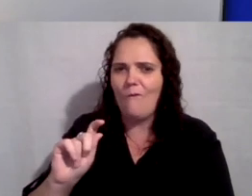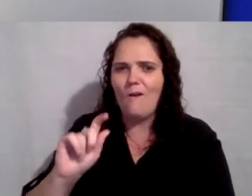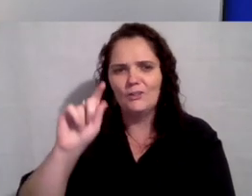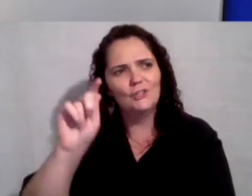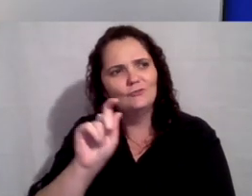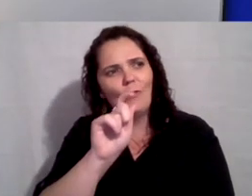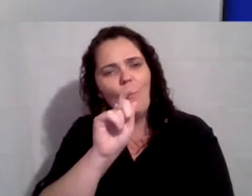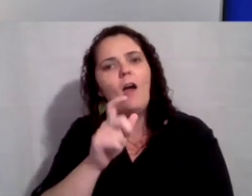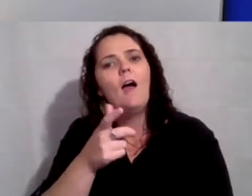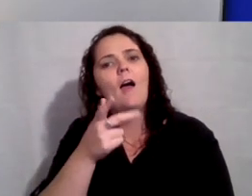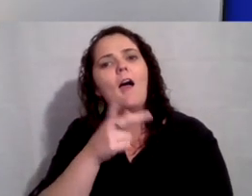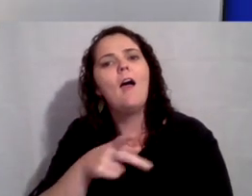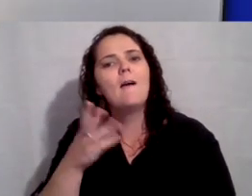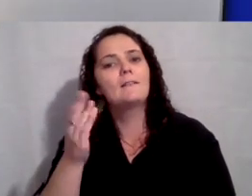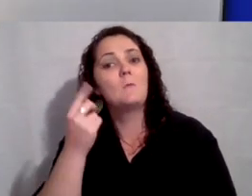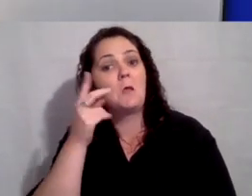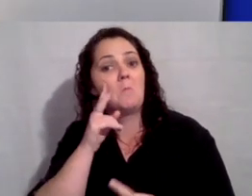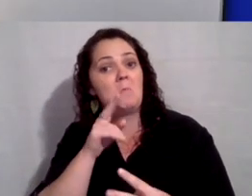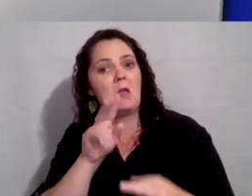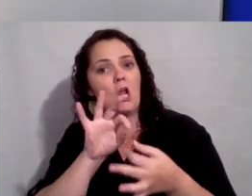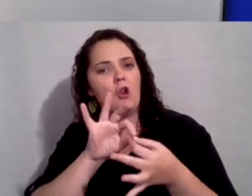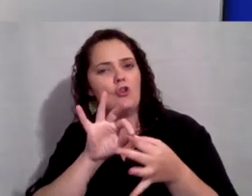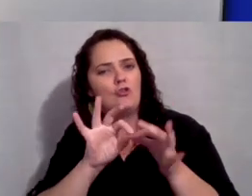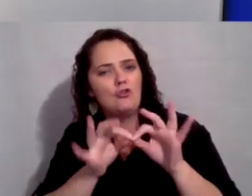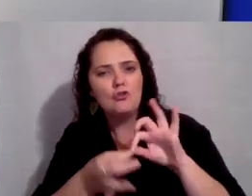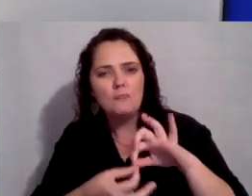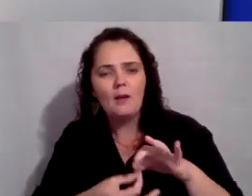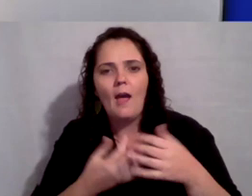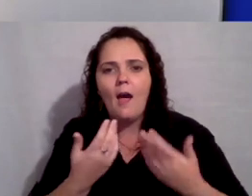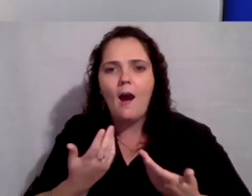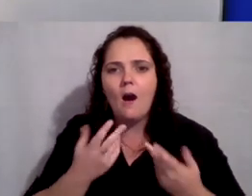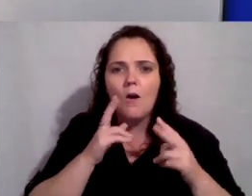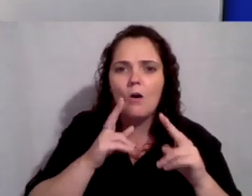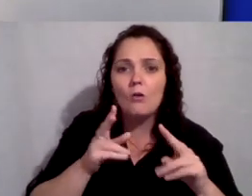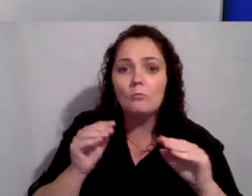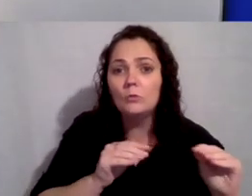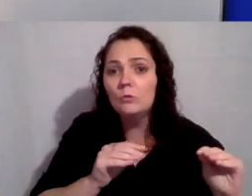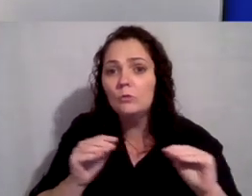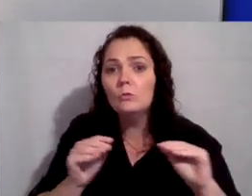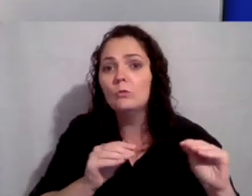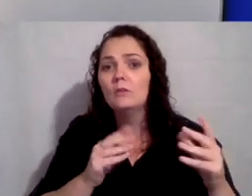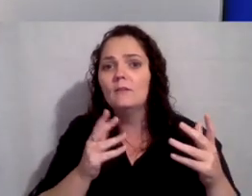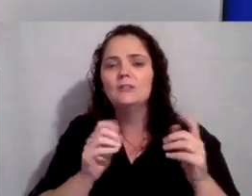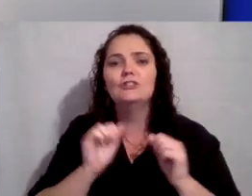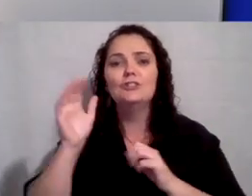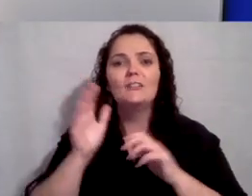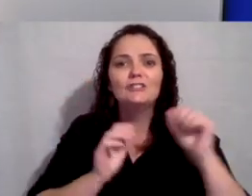and in the interpretation of that it could be interpreted as movement, it could be interpreted as a kind of gestural difference and all